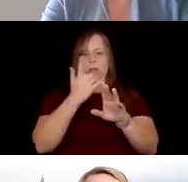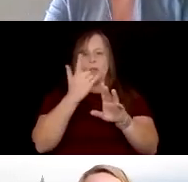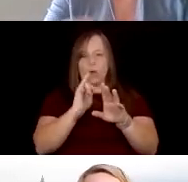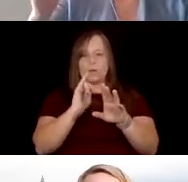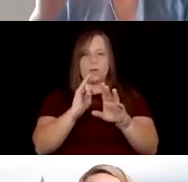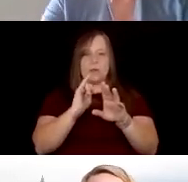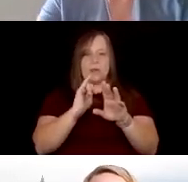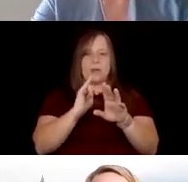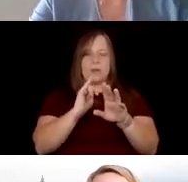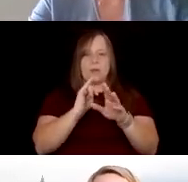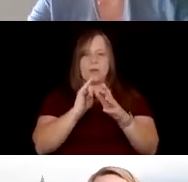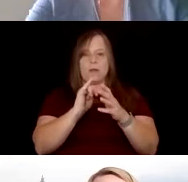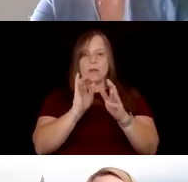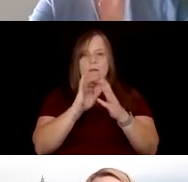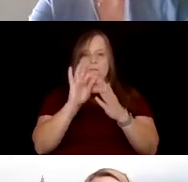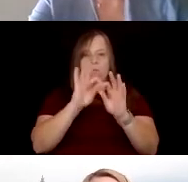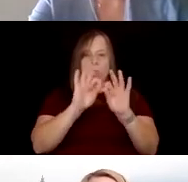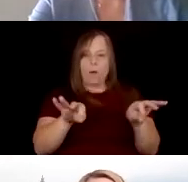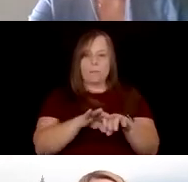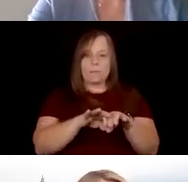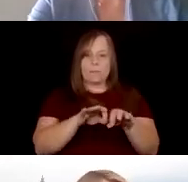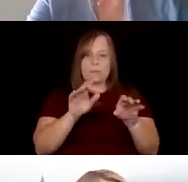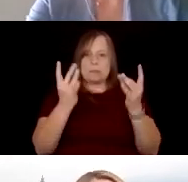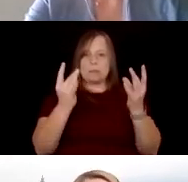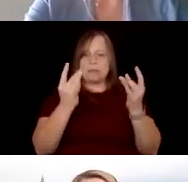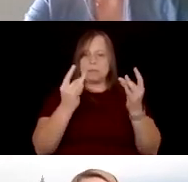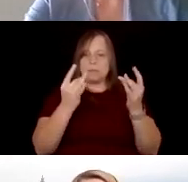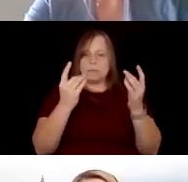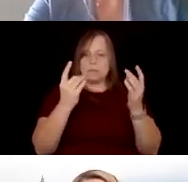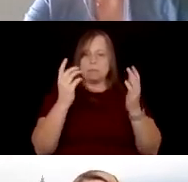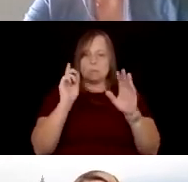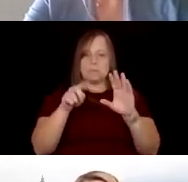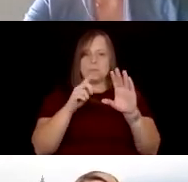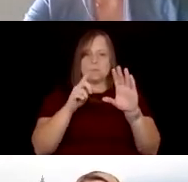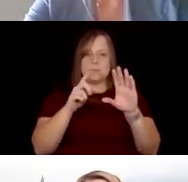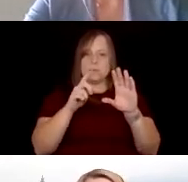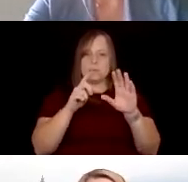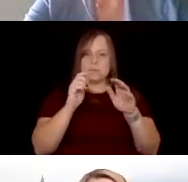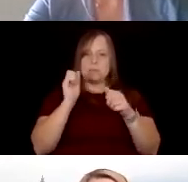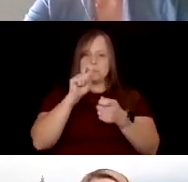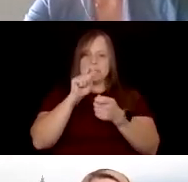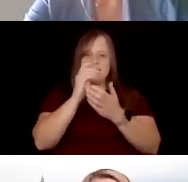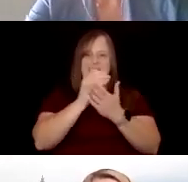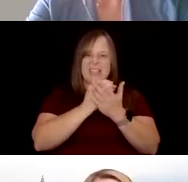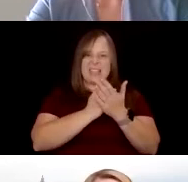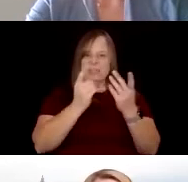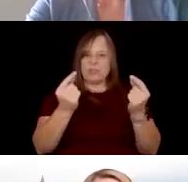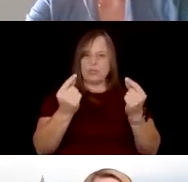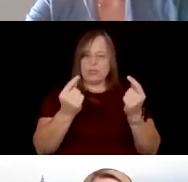like maybe just have to fill out some forms, but there really is kind of an art to it and a list of things that you're really gonna need in terms of your medical records